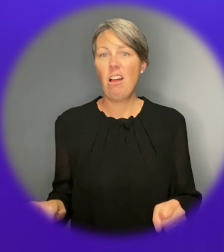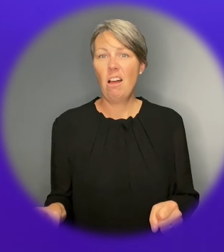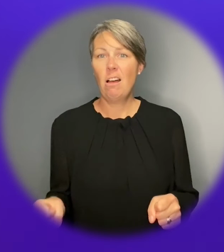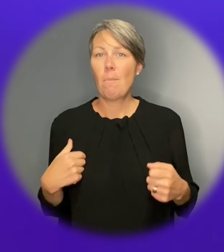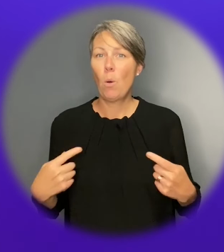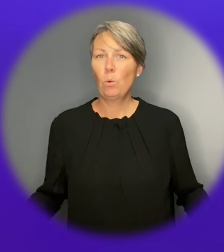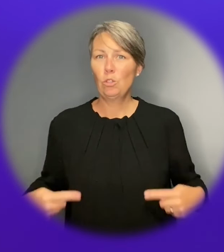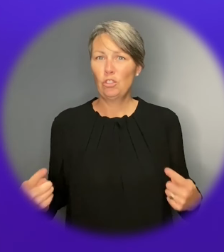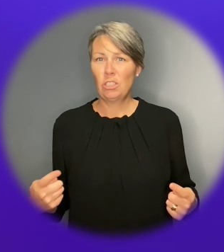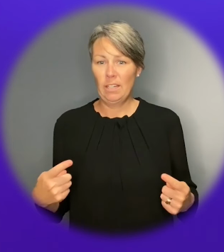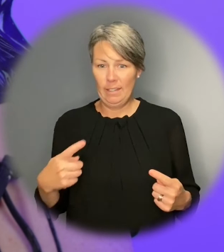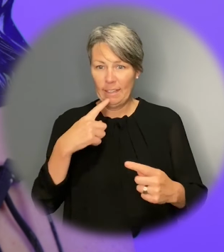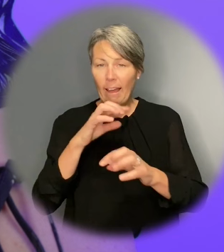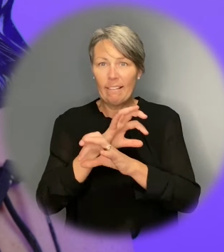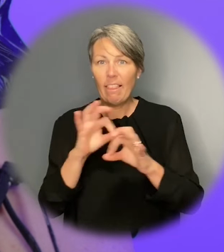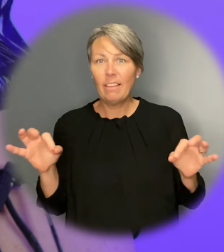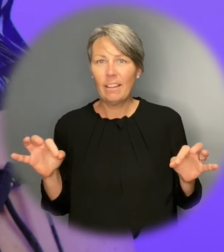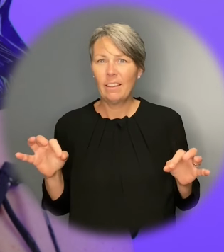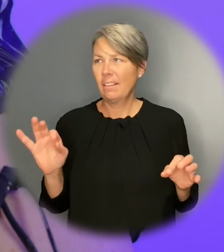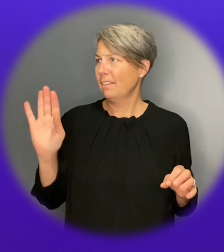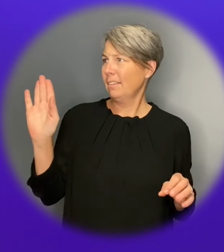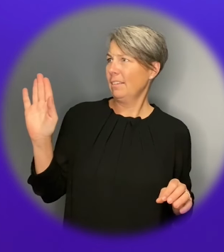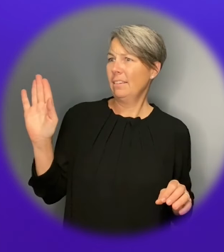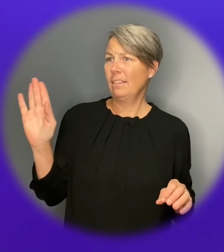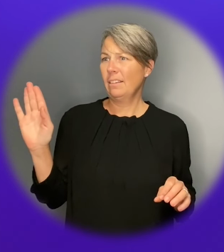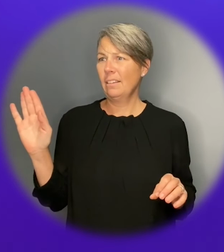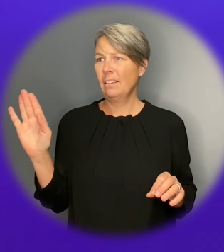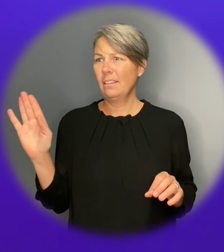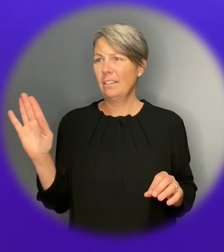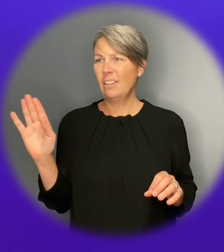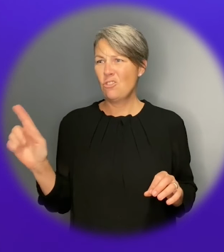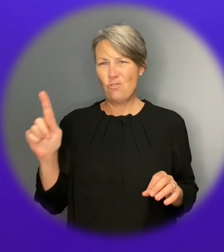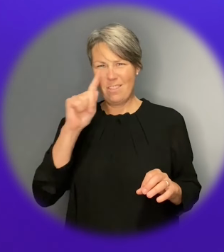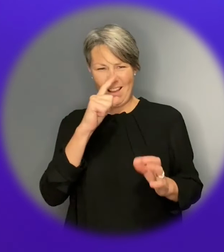communication no nothing. We are not for public consumption. Disabled people need